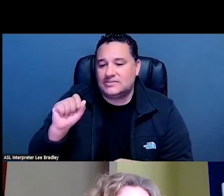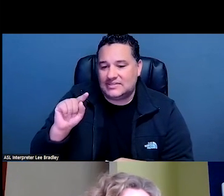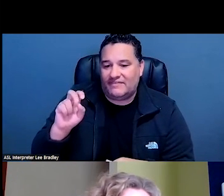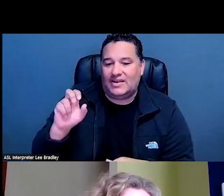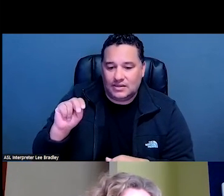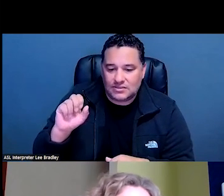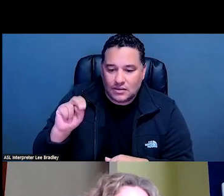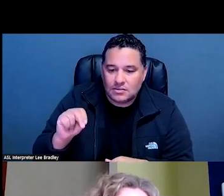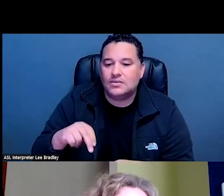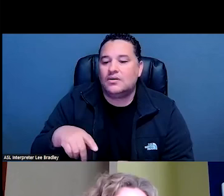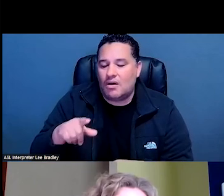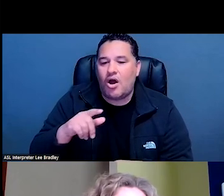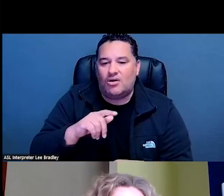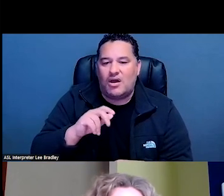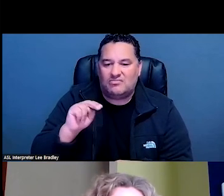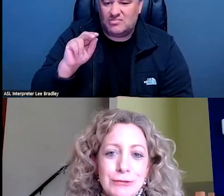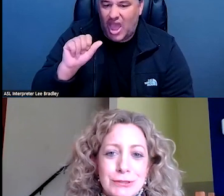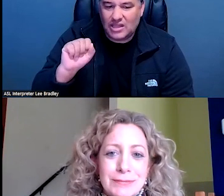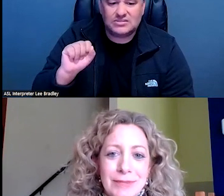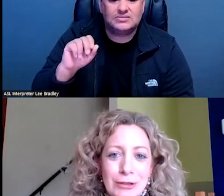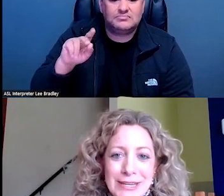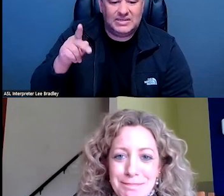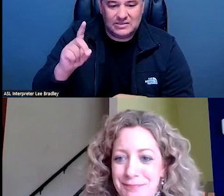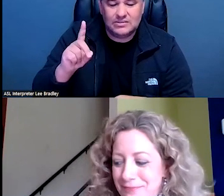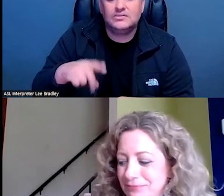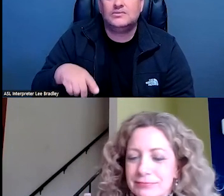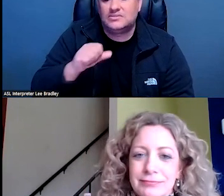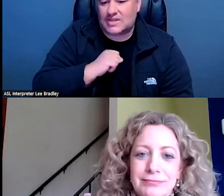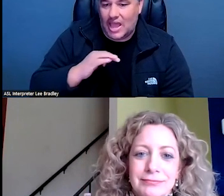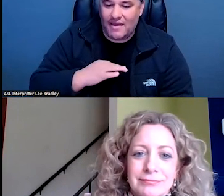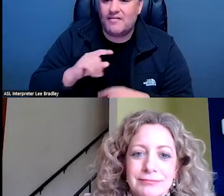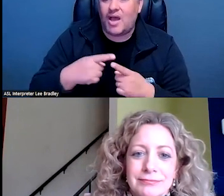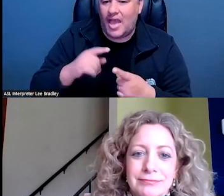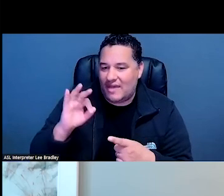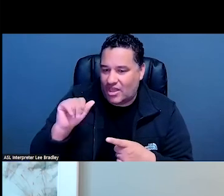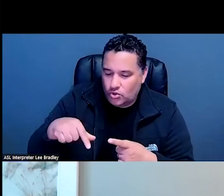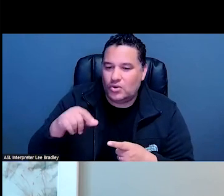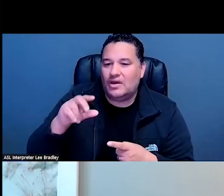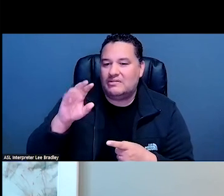THE CHAT. I WILL TURP THIS OVER TO ARLENE, STEVEN SON, ON NASMHP